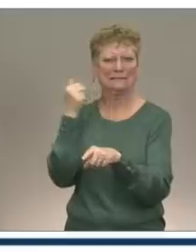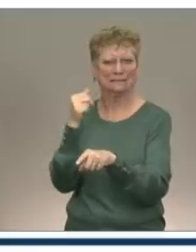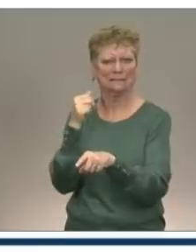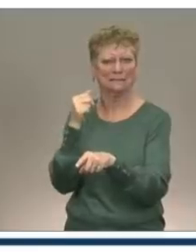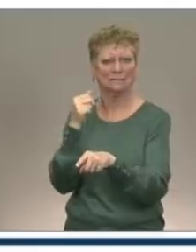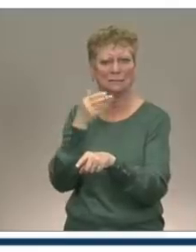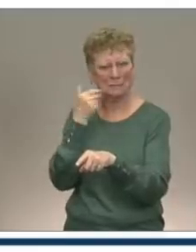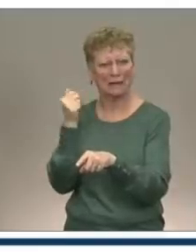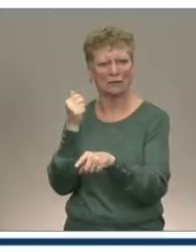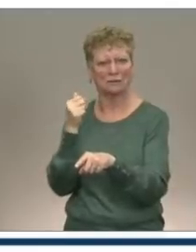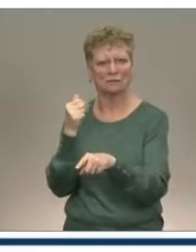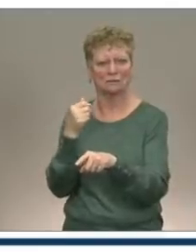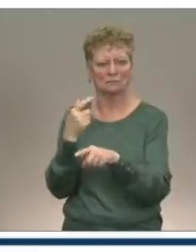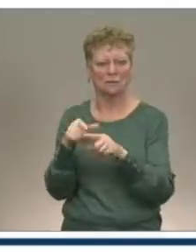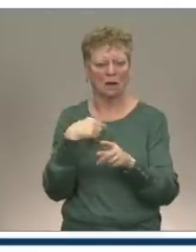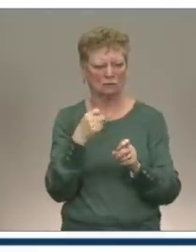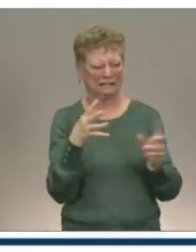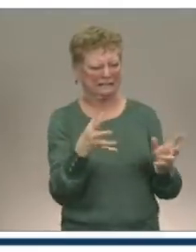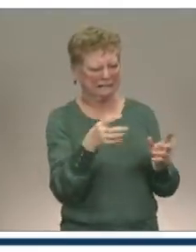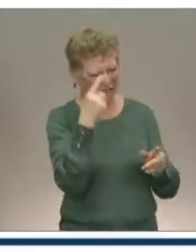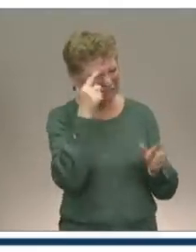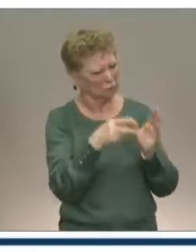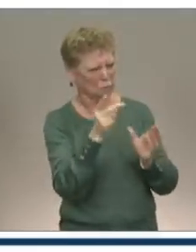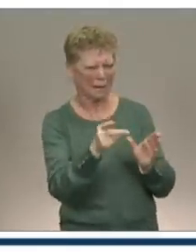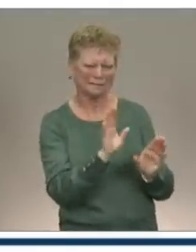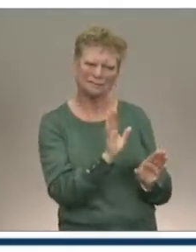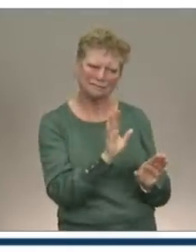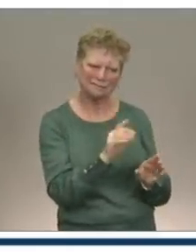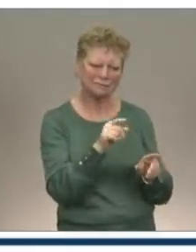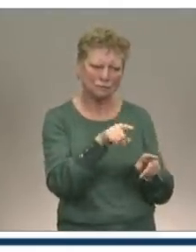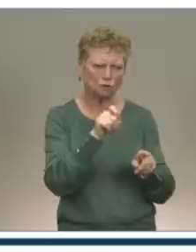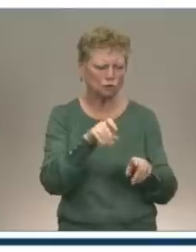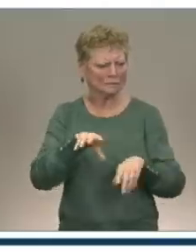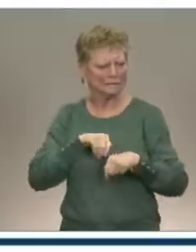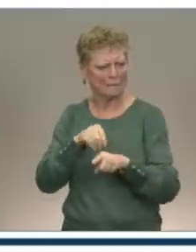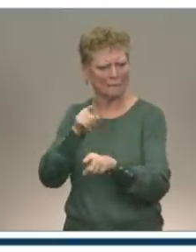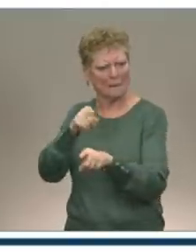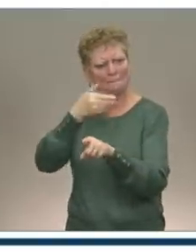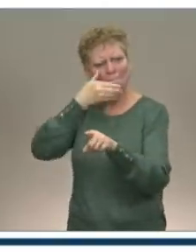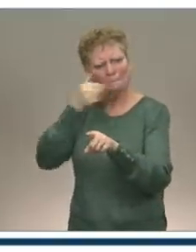are to think twice and to take advantage of the best vaccine they have available for